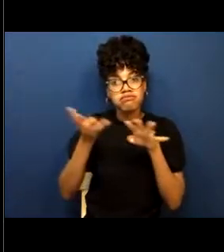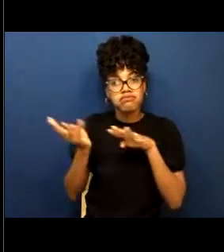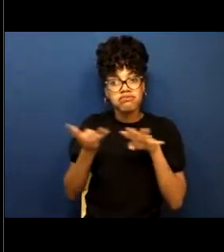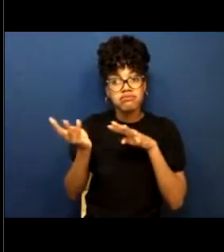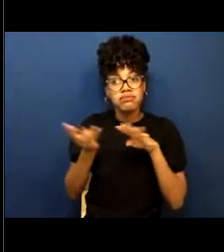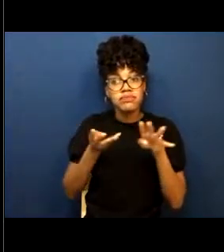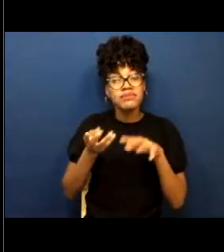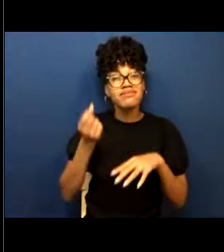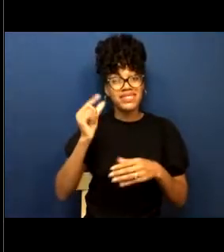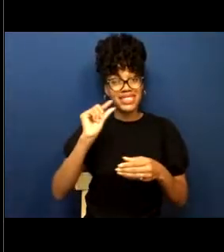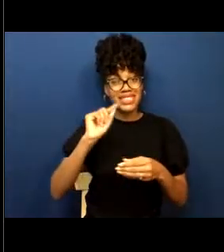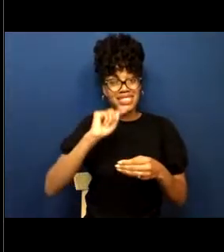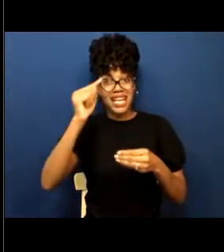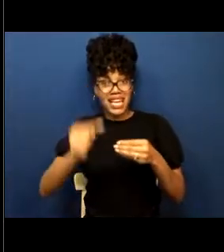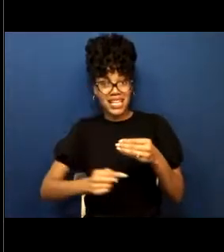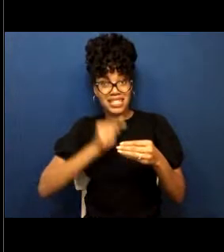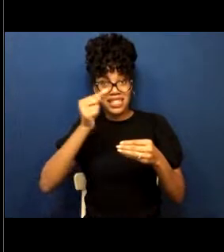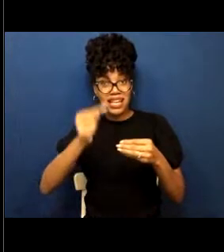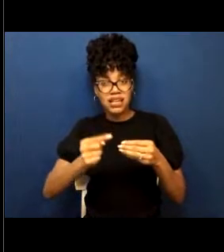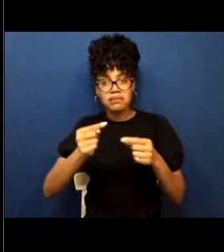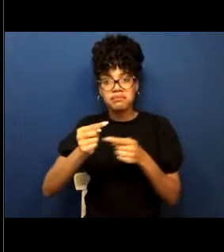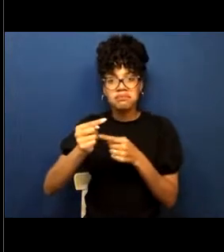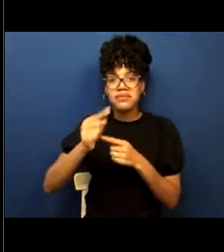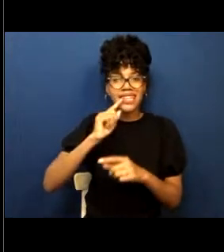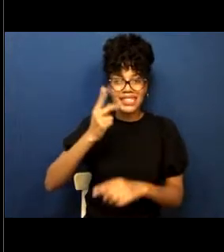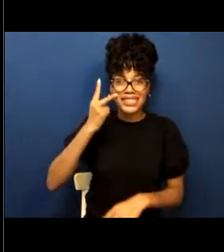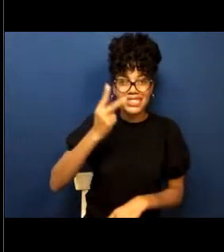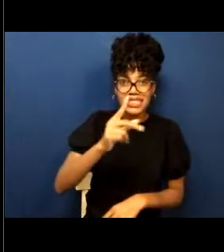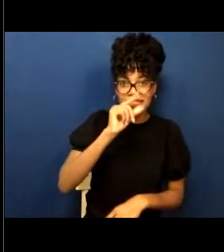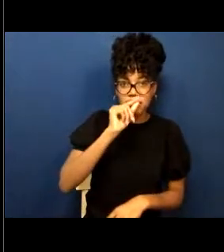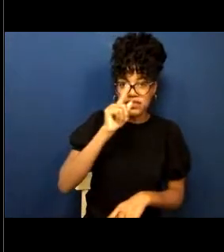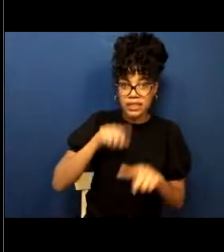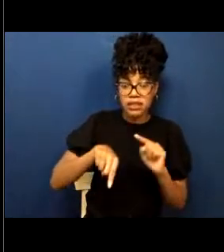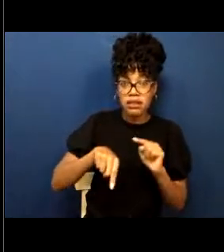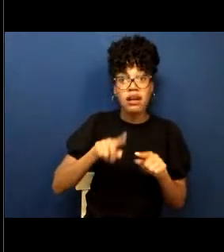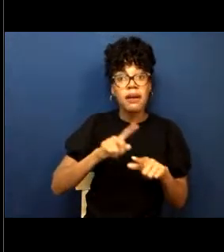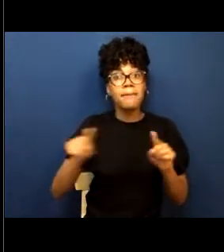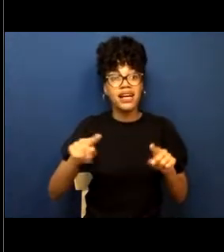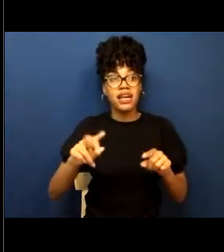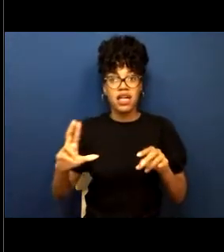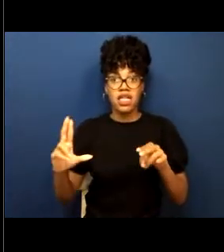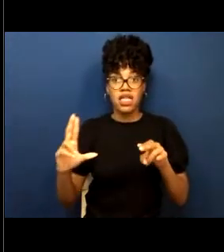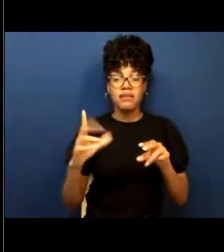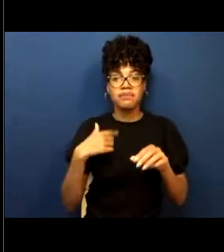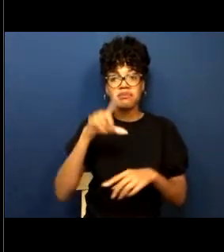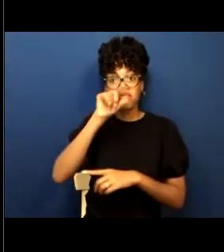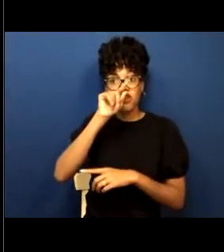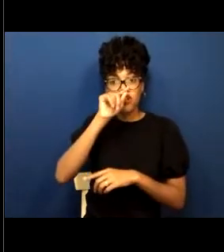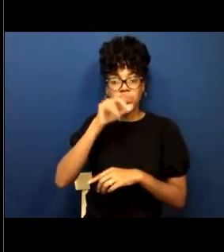see the seabirds themselves. But if we put tags on seabirds, then satellites become a really great tool